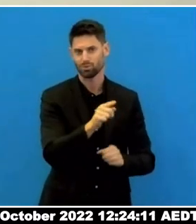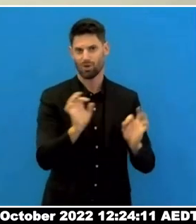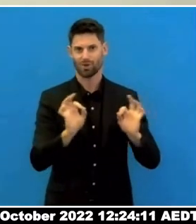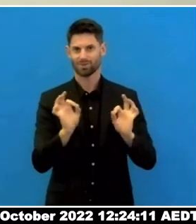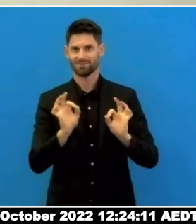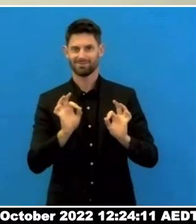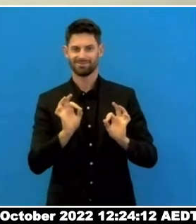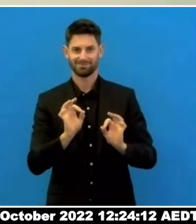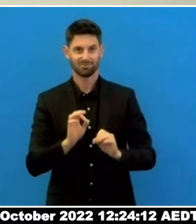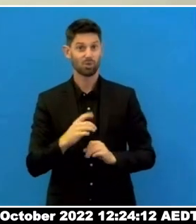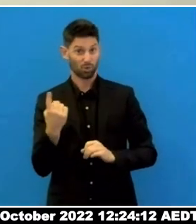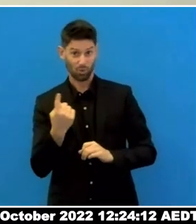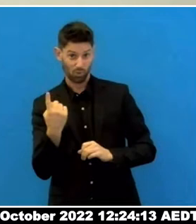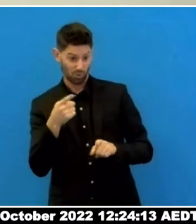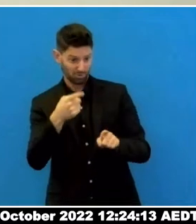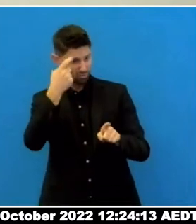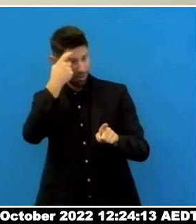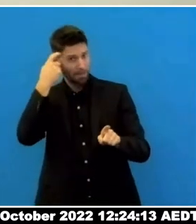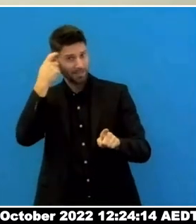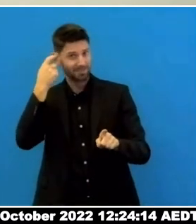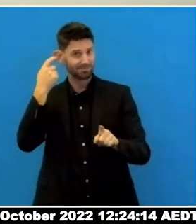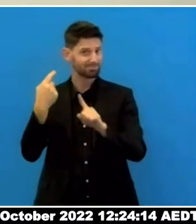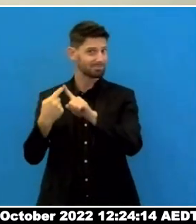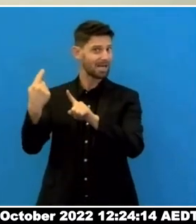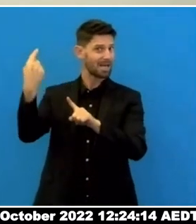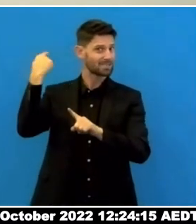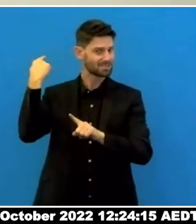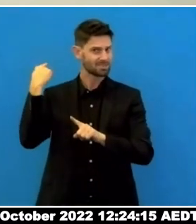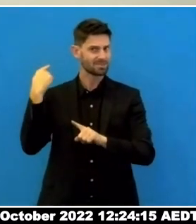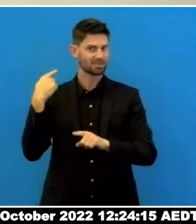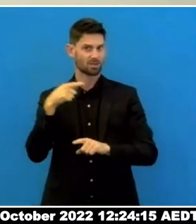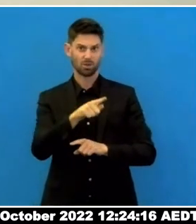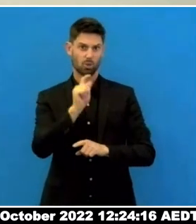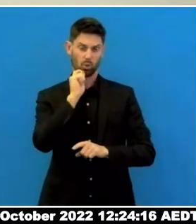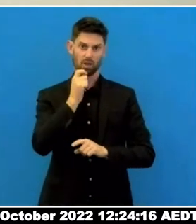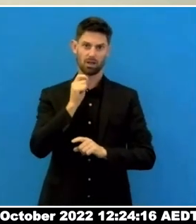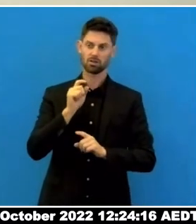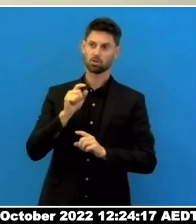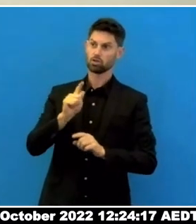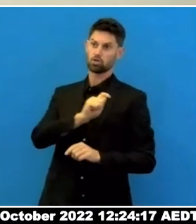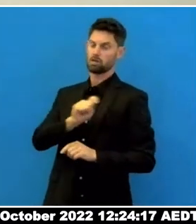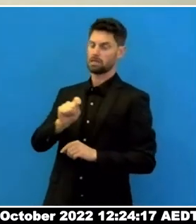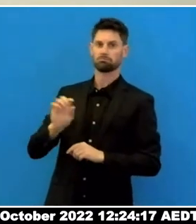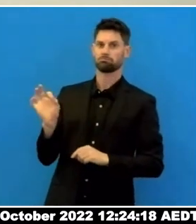And traumatic exposure to traumatic events acts to really destroy trust. So, trust is key.